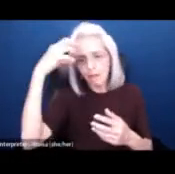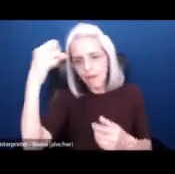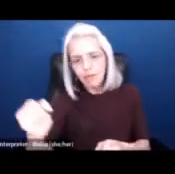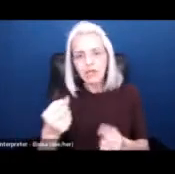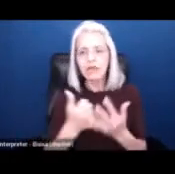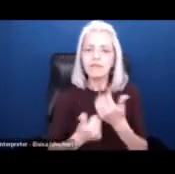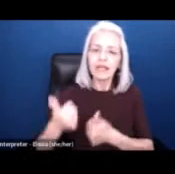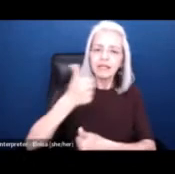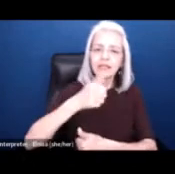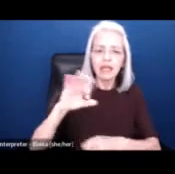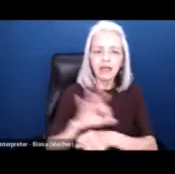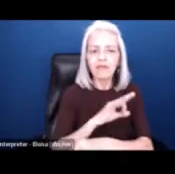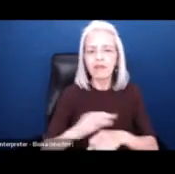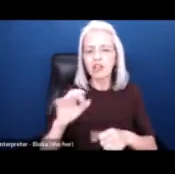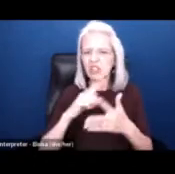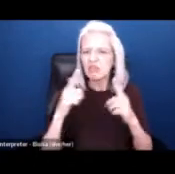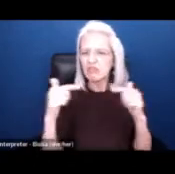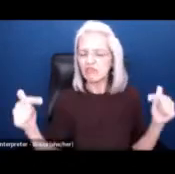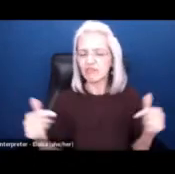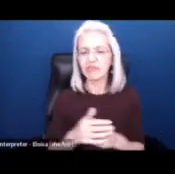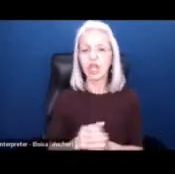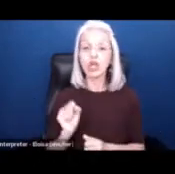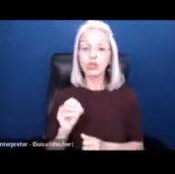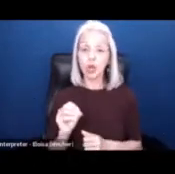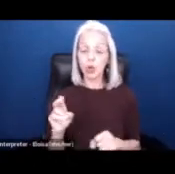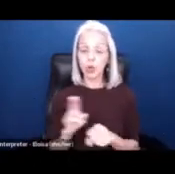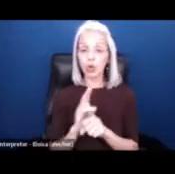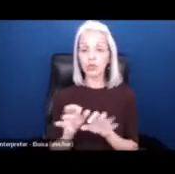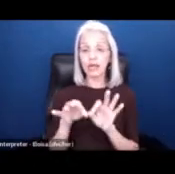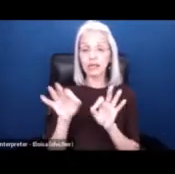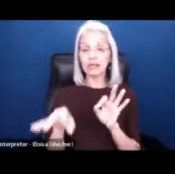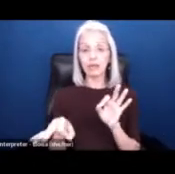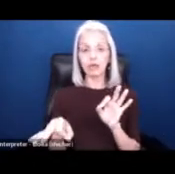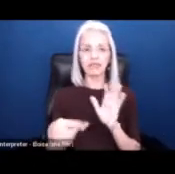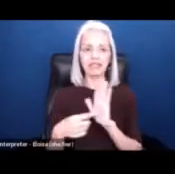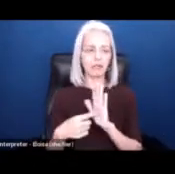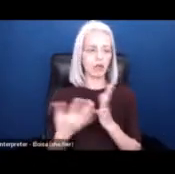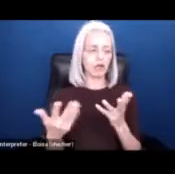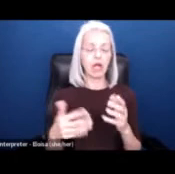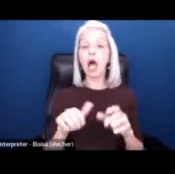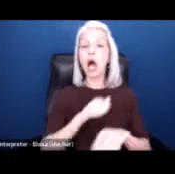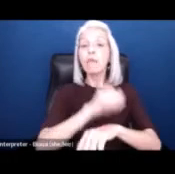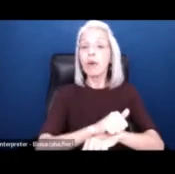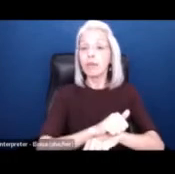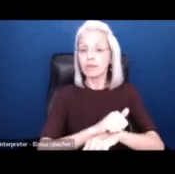common ones. So let's take something simple as an appointment. How can these